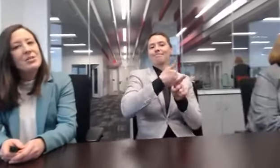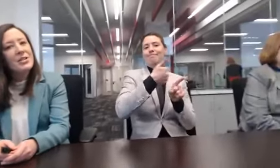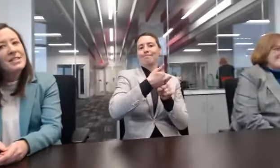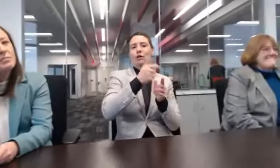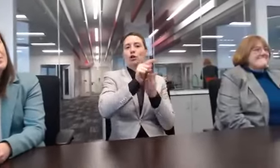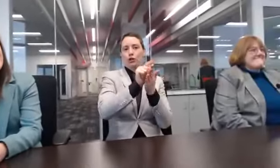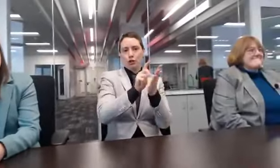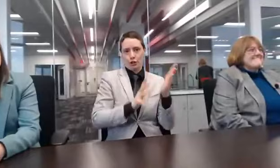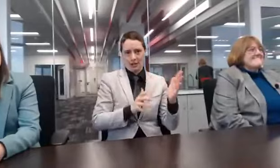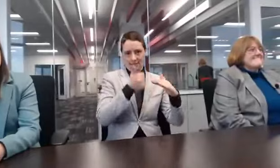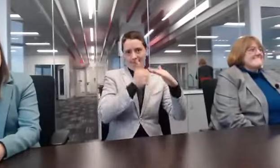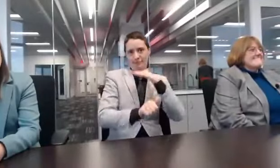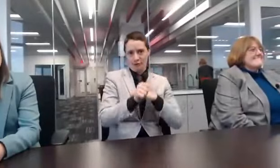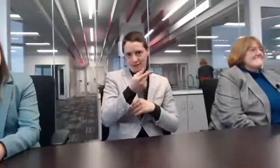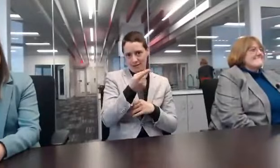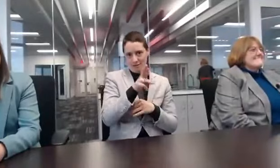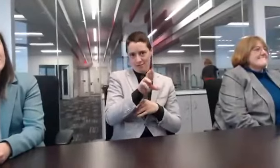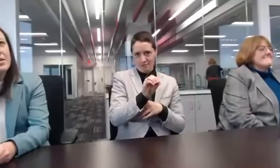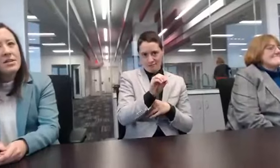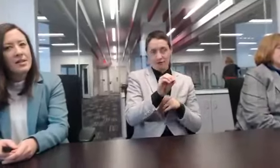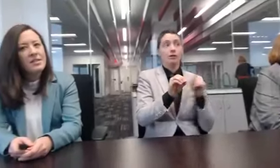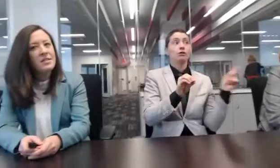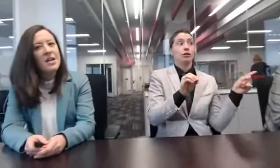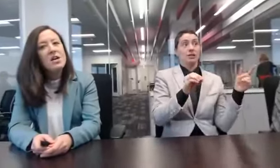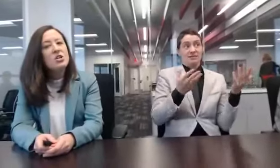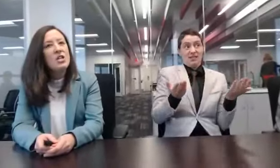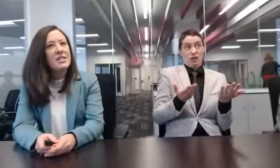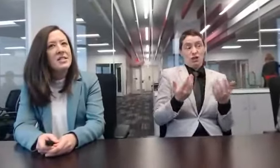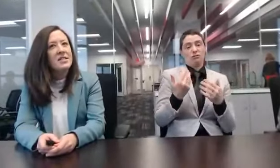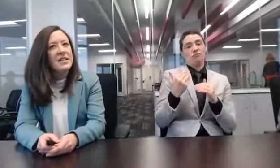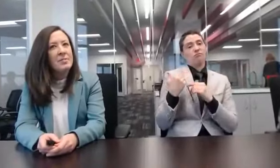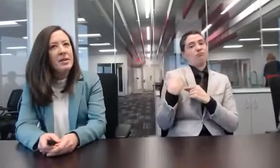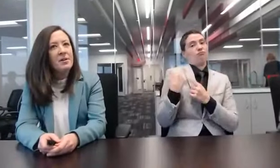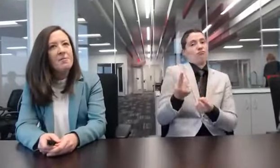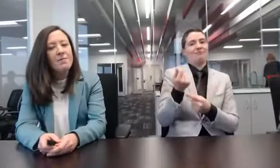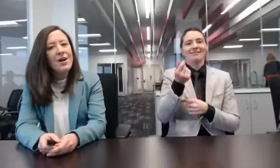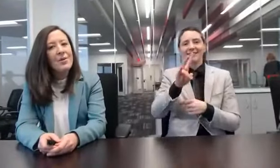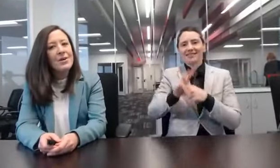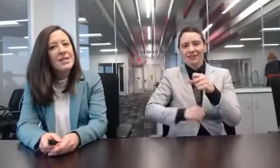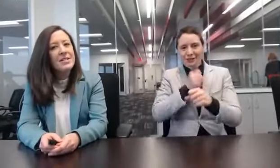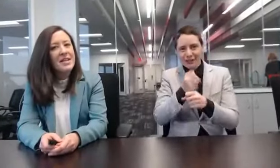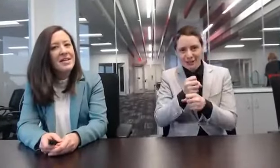and she has been with us for over 17 years. She is the team leader for our Intake